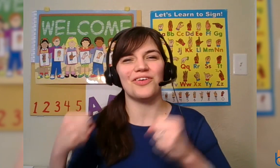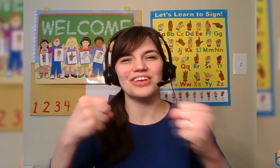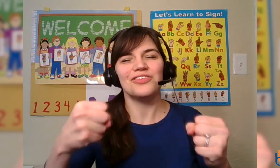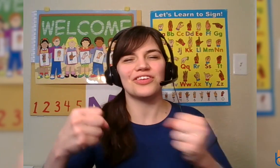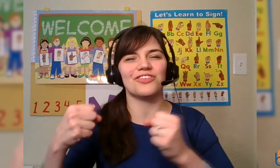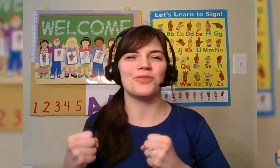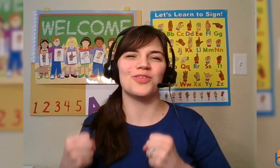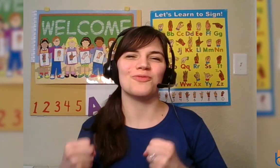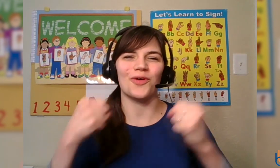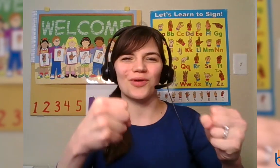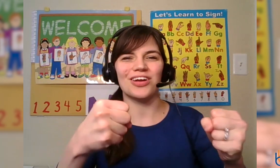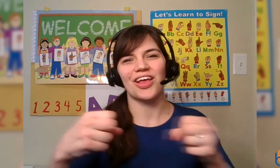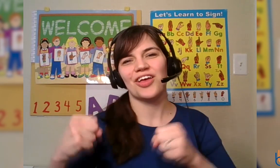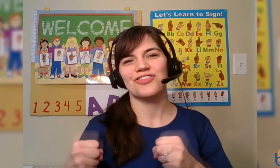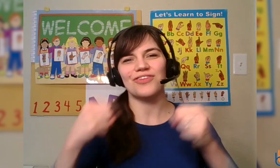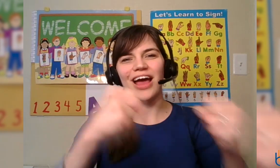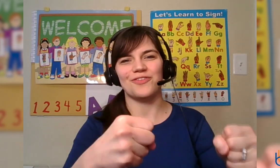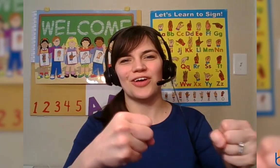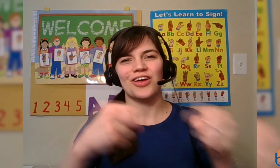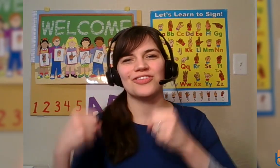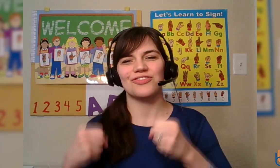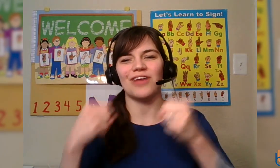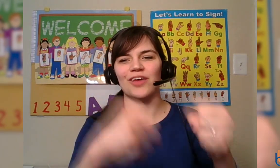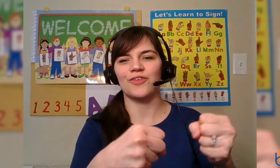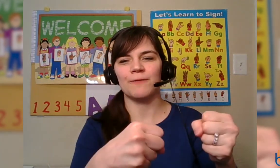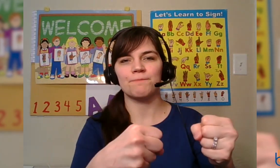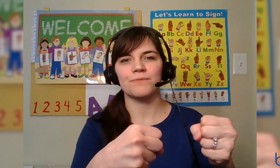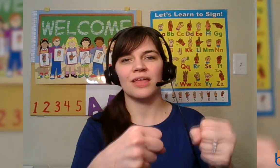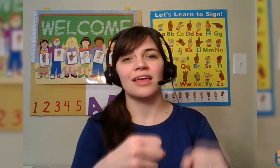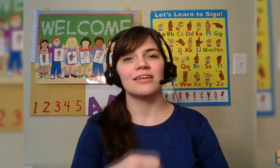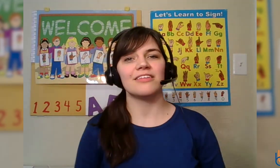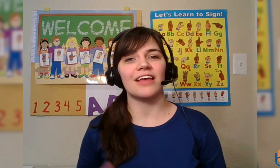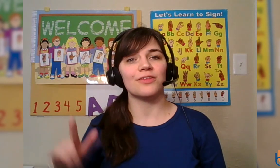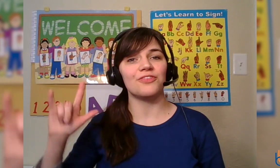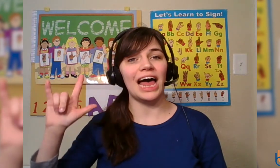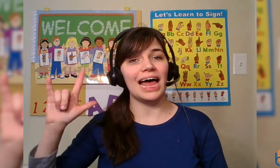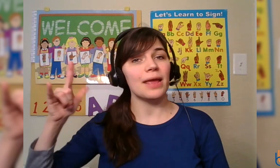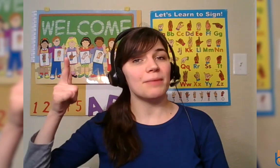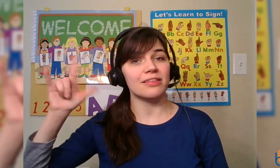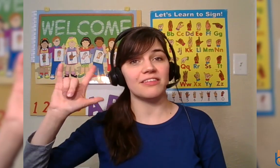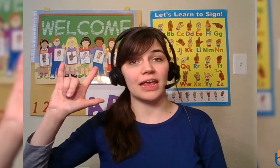going, you can just move them forward: drive. Drive. To sign fly, make the same